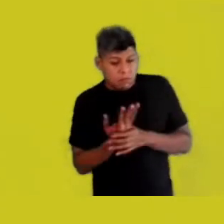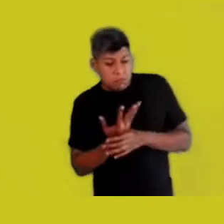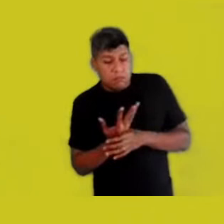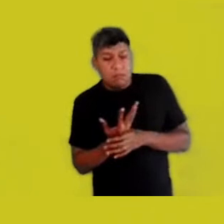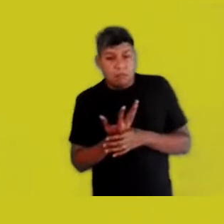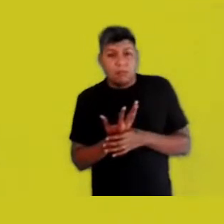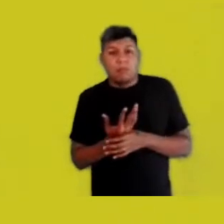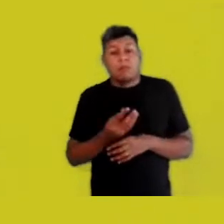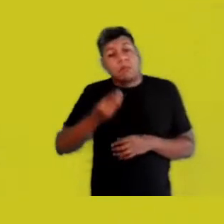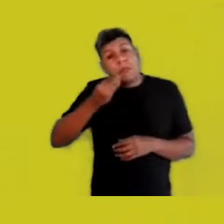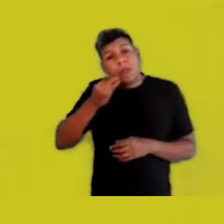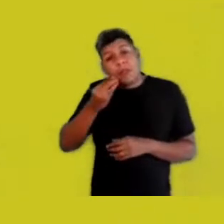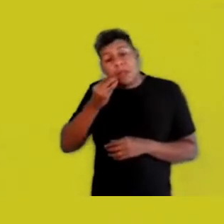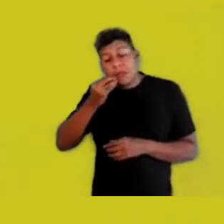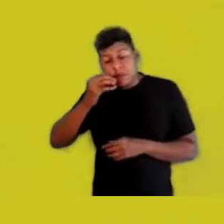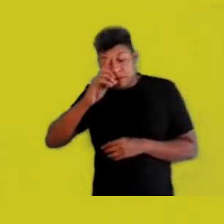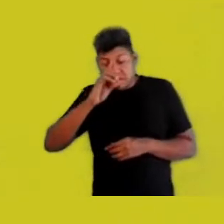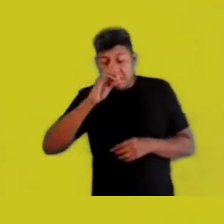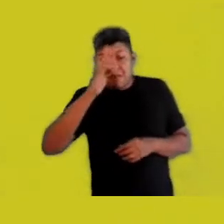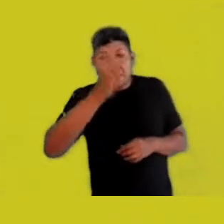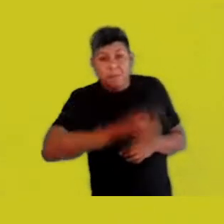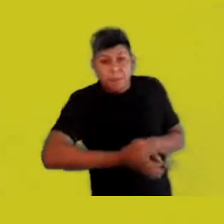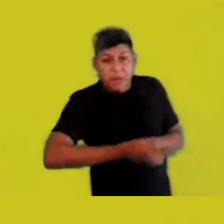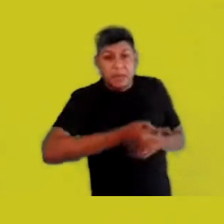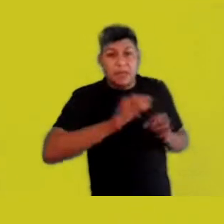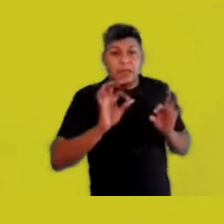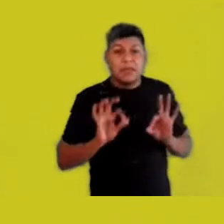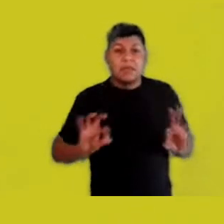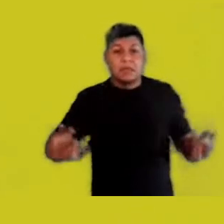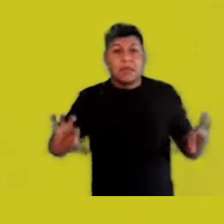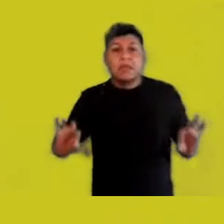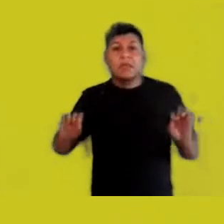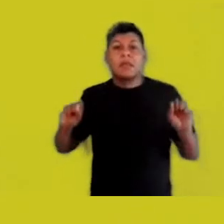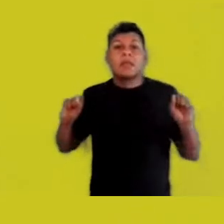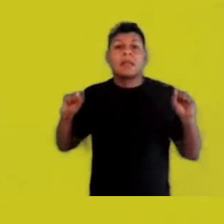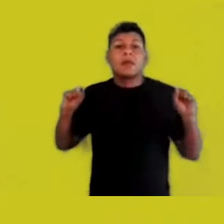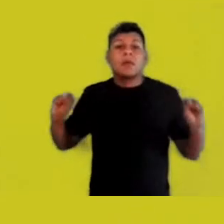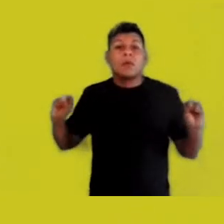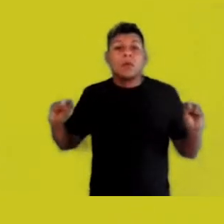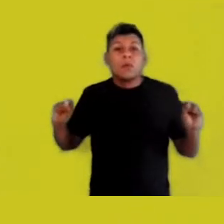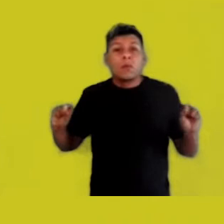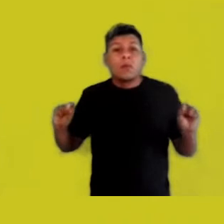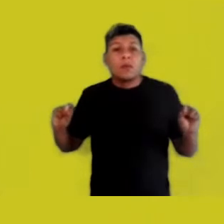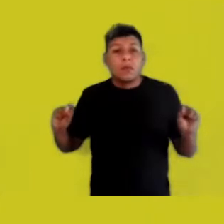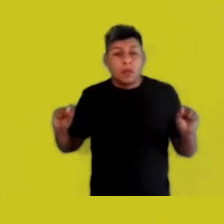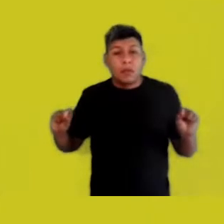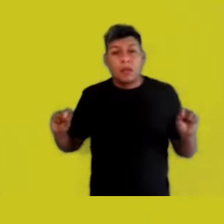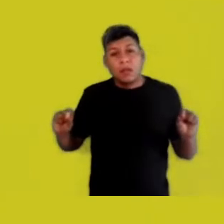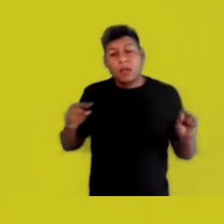on the attempt to impose certainty on what is par excellence uncertain or undecidable.